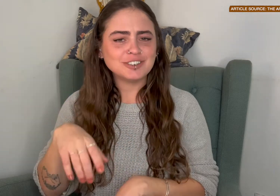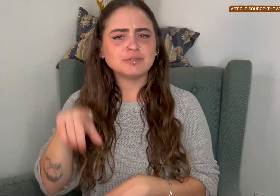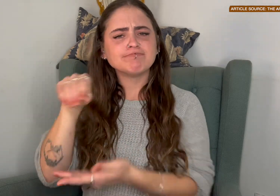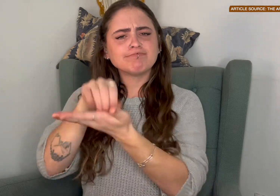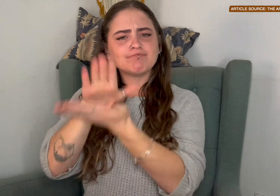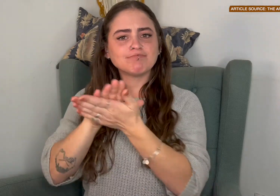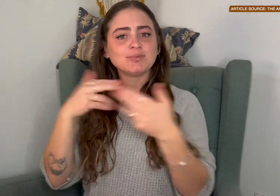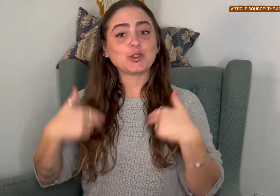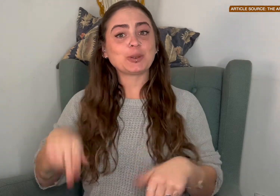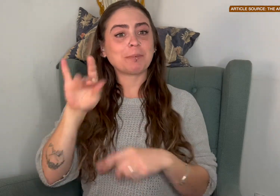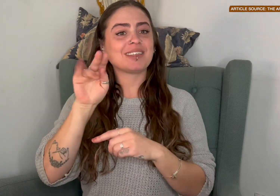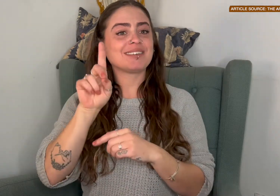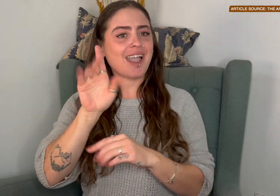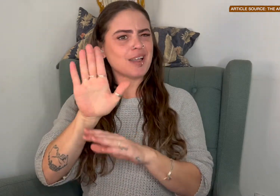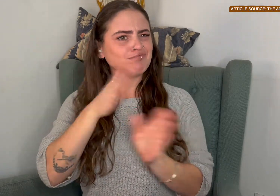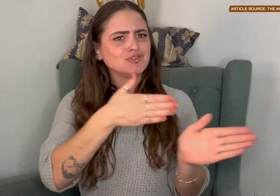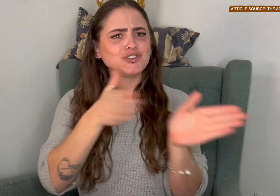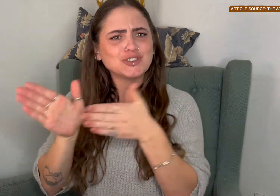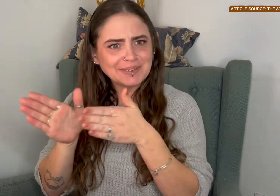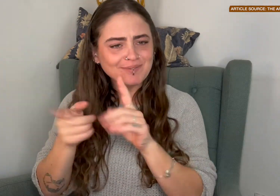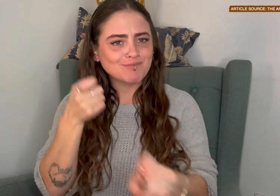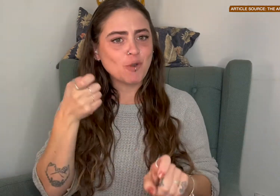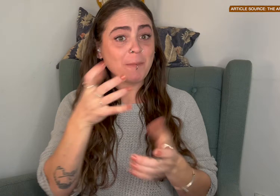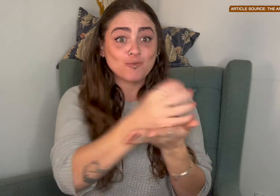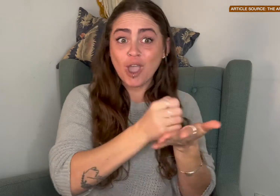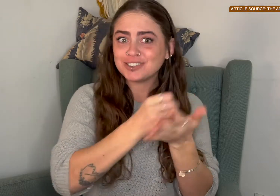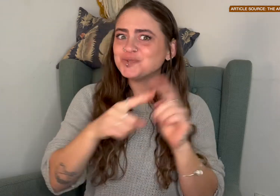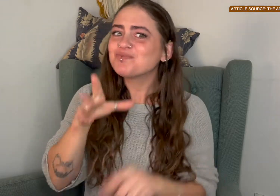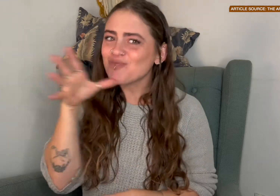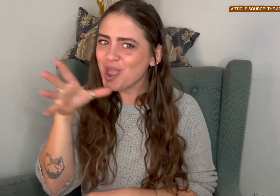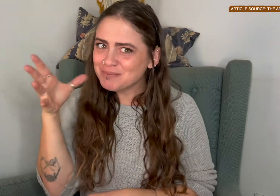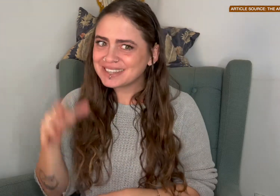marks humankind’s dramatic shift from foraging to farming.